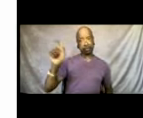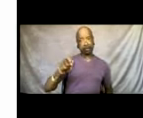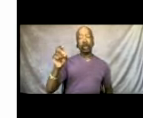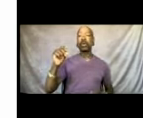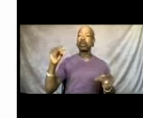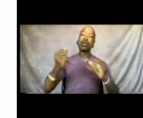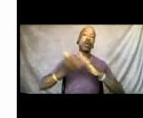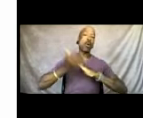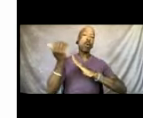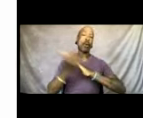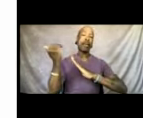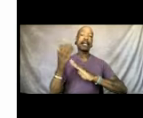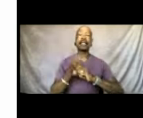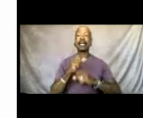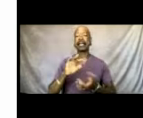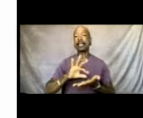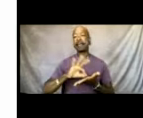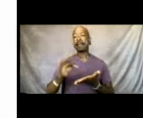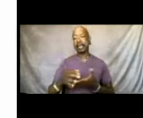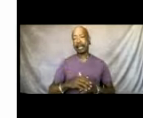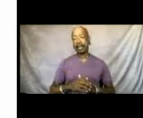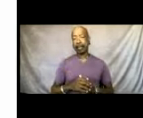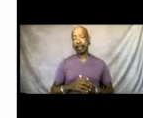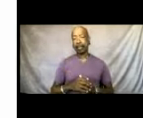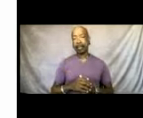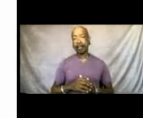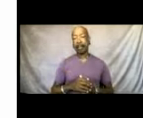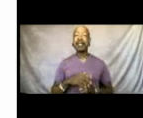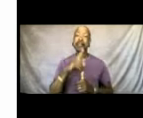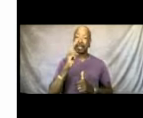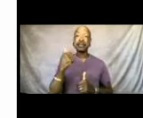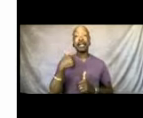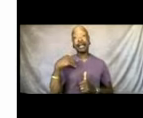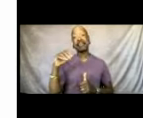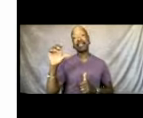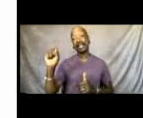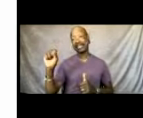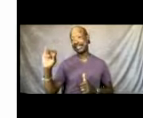have SSI or supplemental security income. You know,